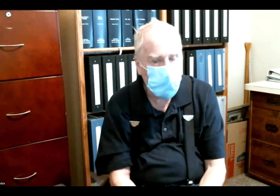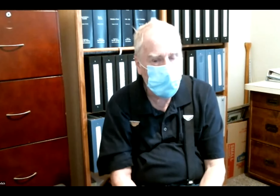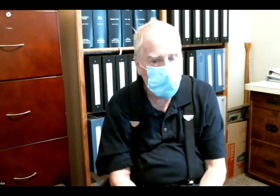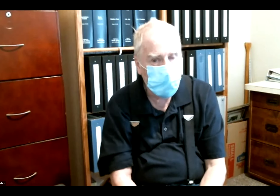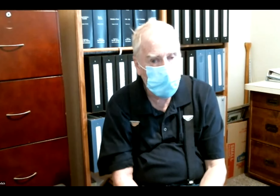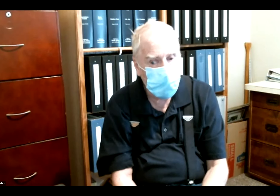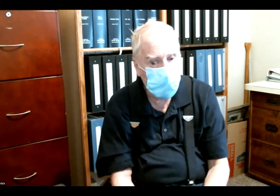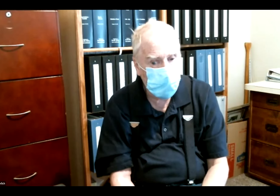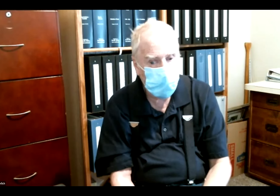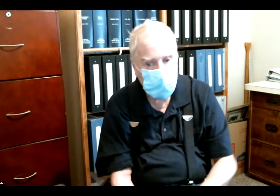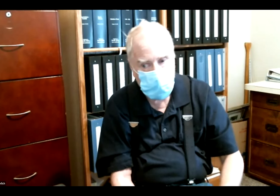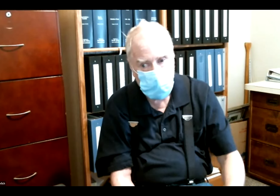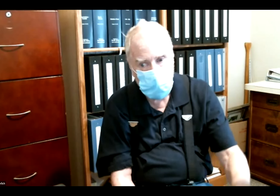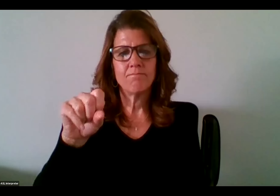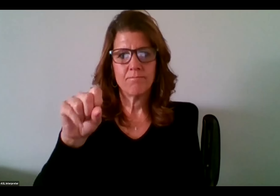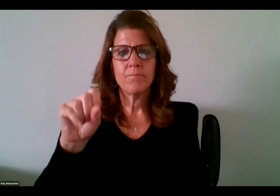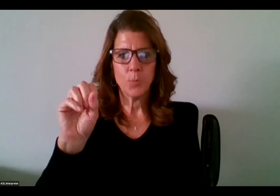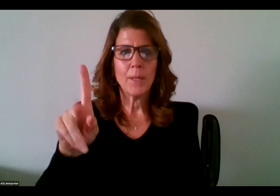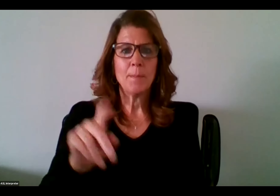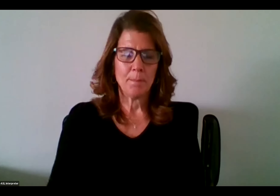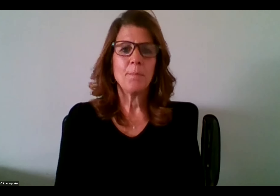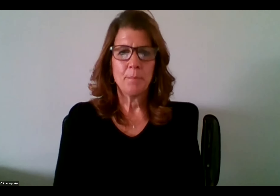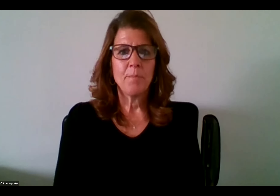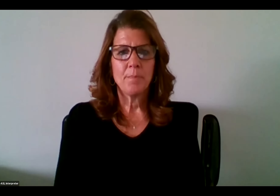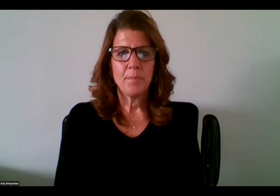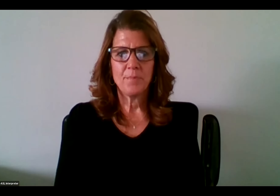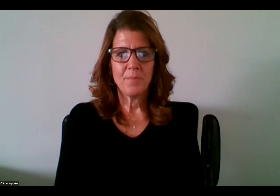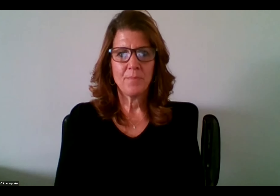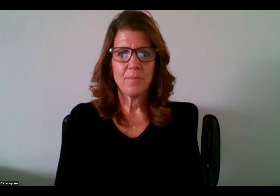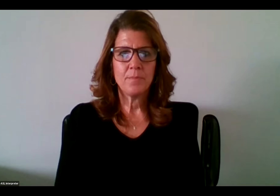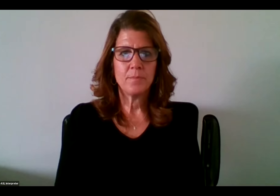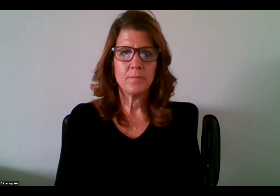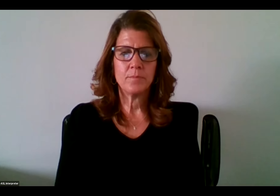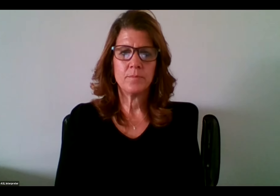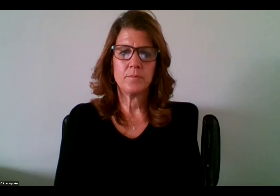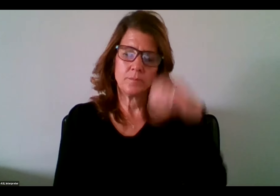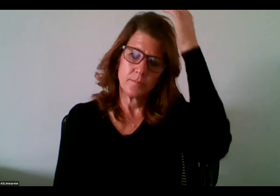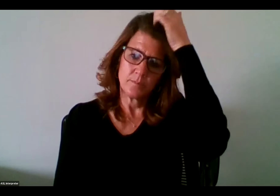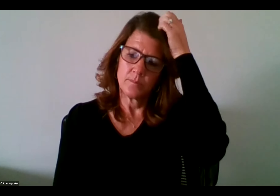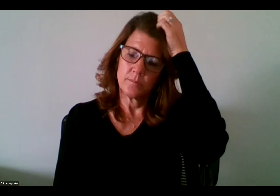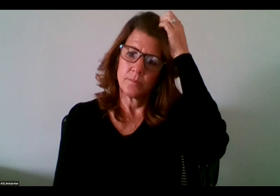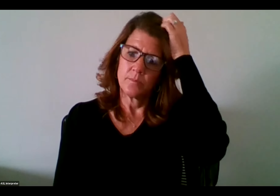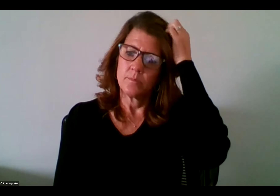Okay. We'll see what happens. >> Okay.